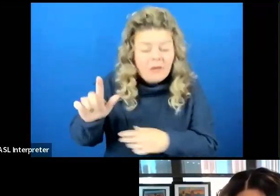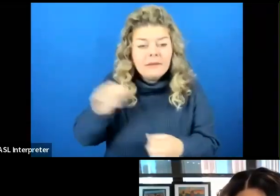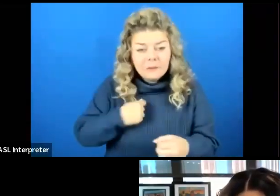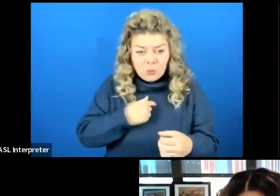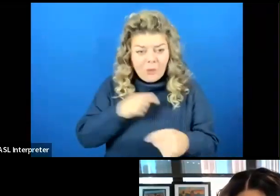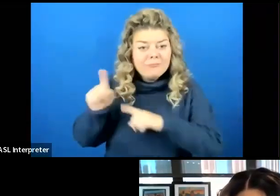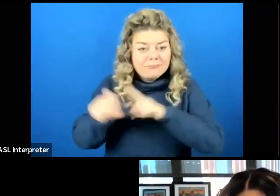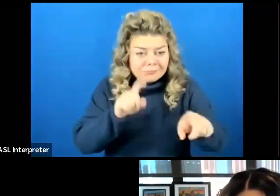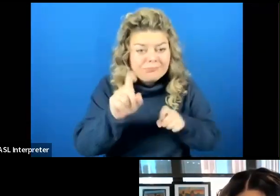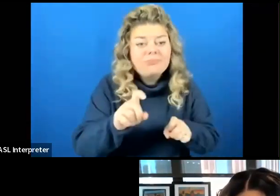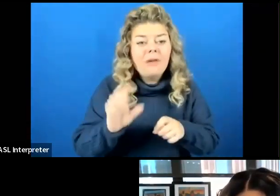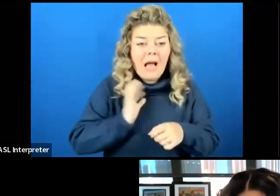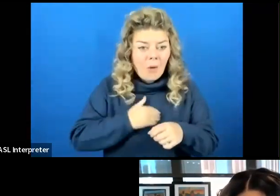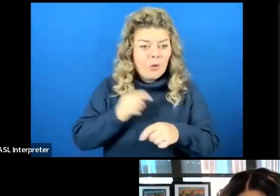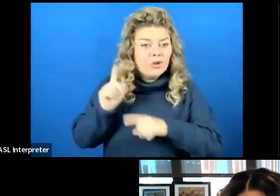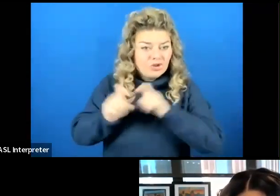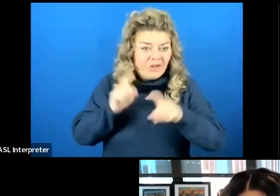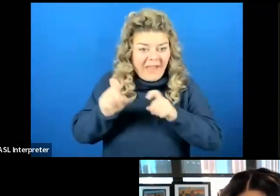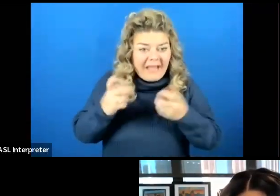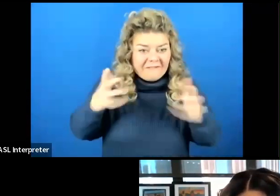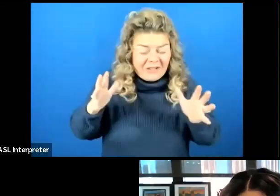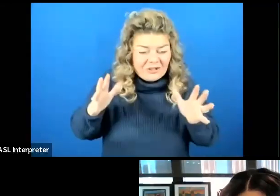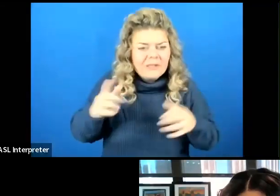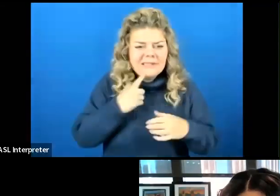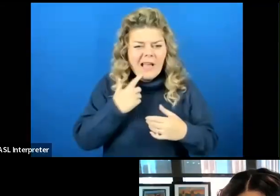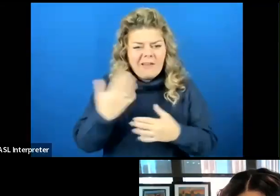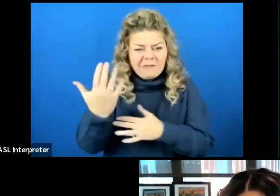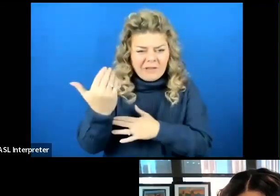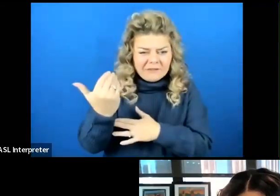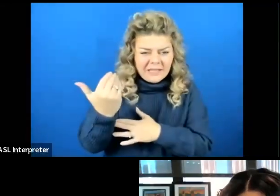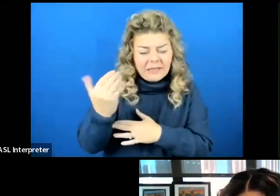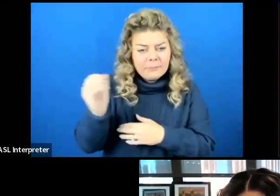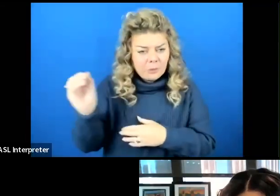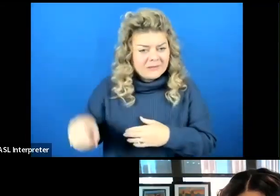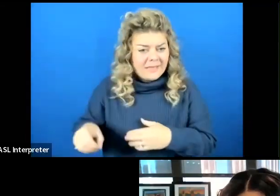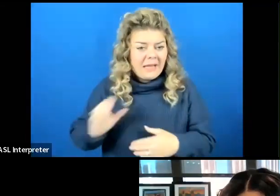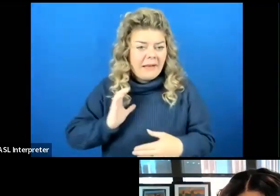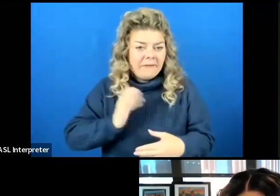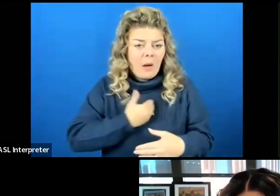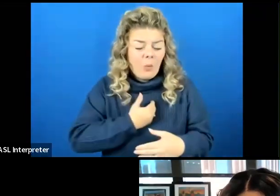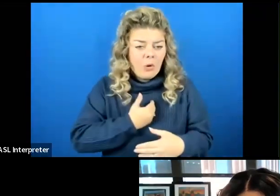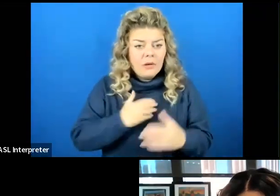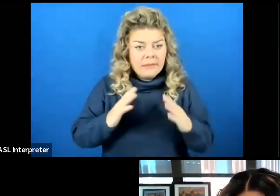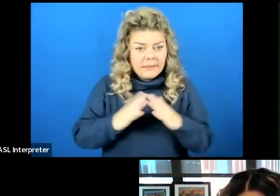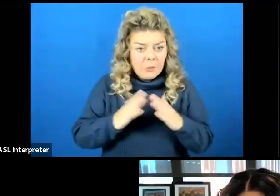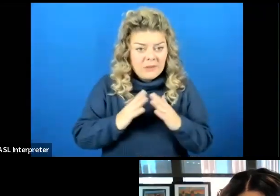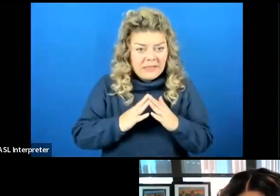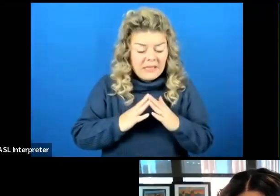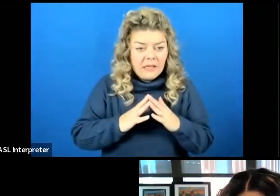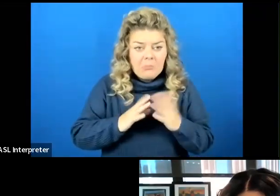shows that, you know, anywhere between 15% of our community would identify